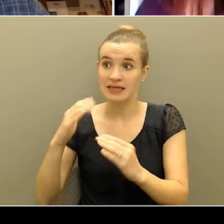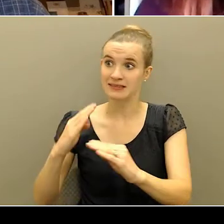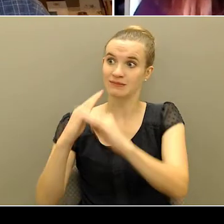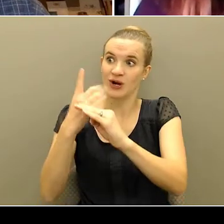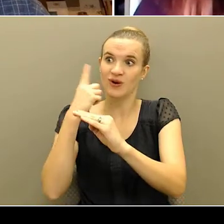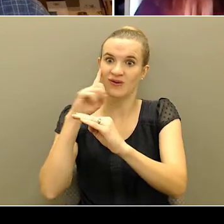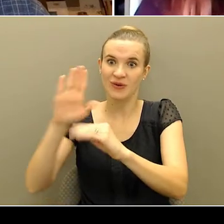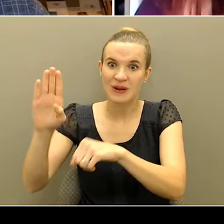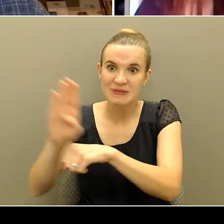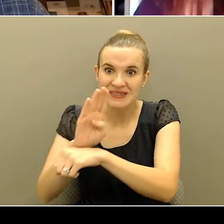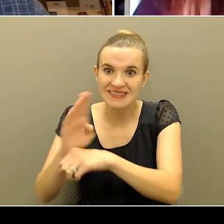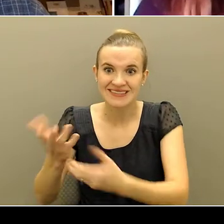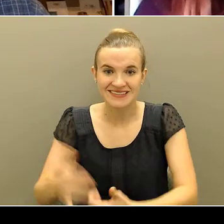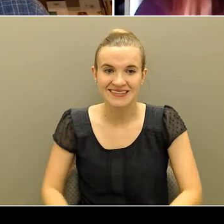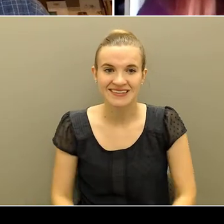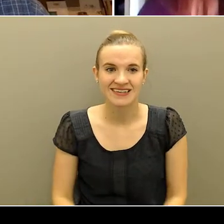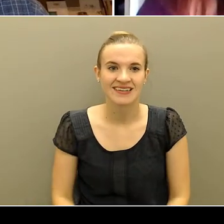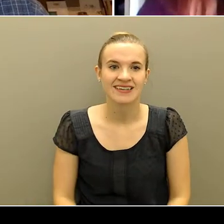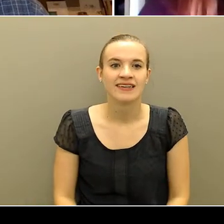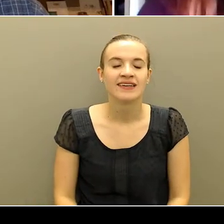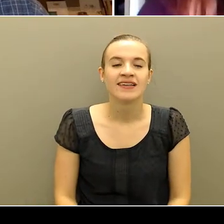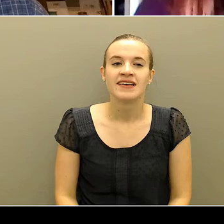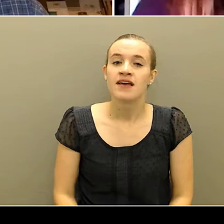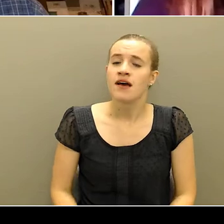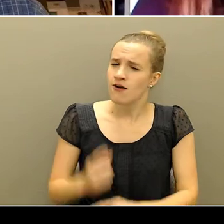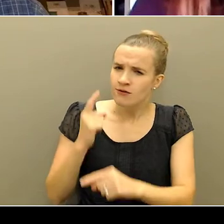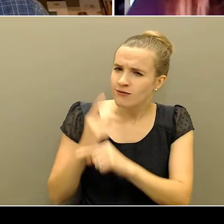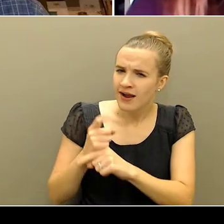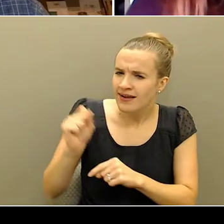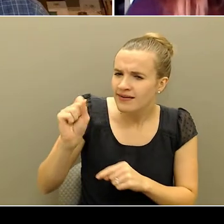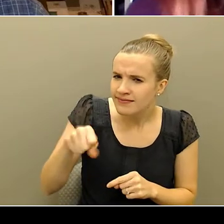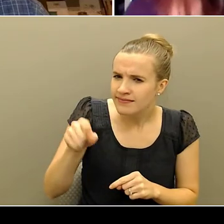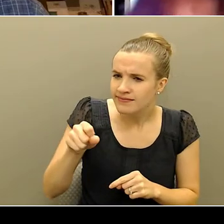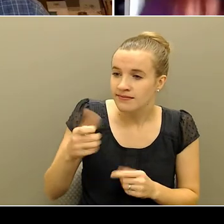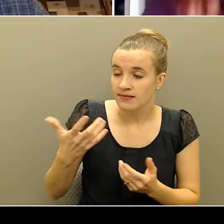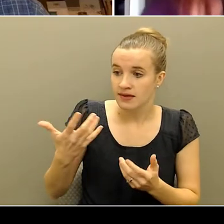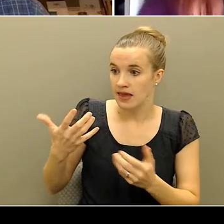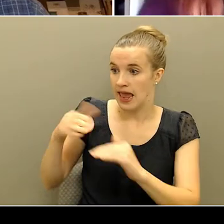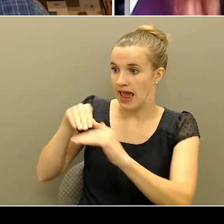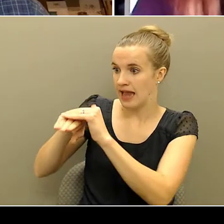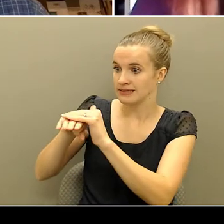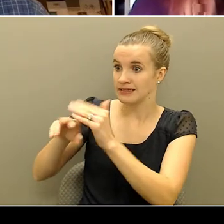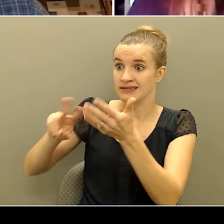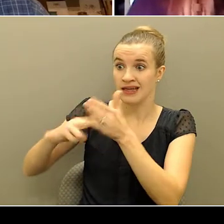Japan, I've been to New York, I've seen ancient buildings. It's, you know, we'll